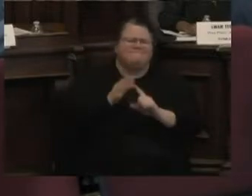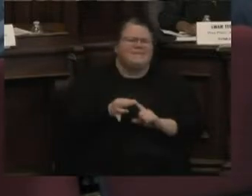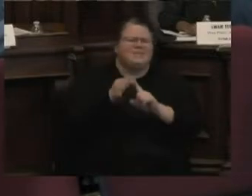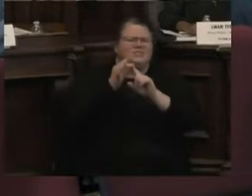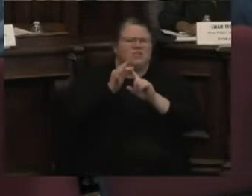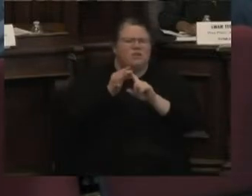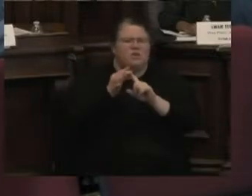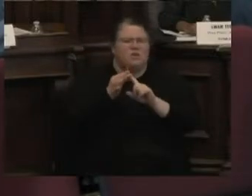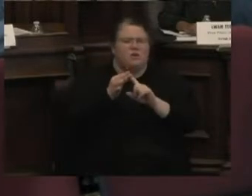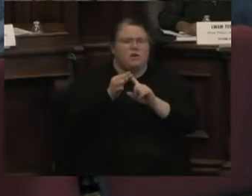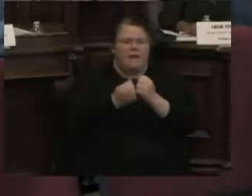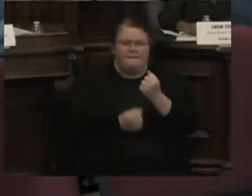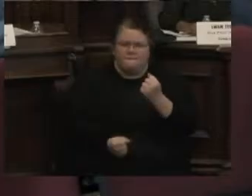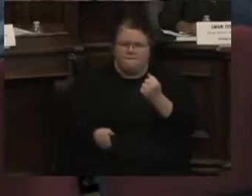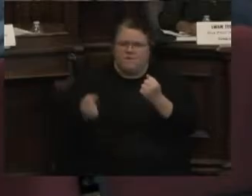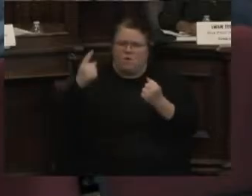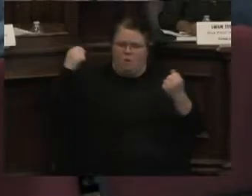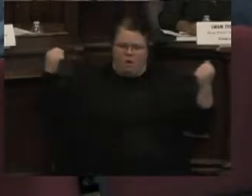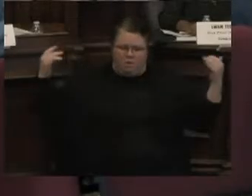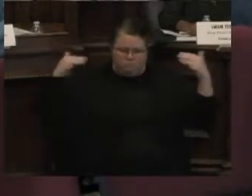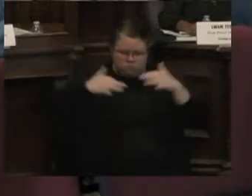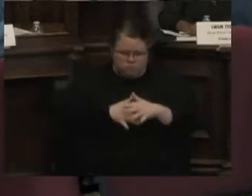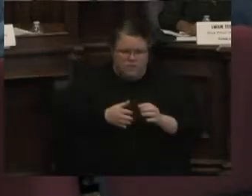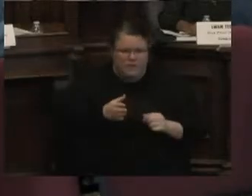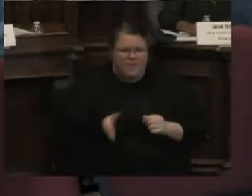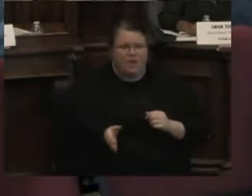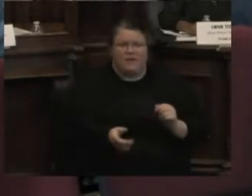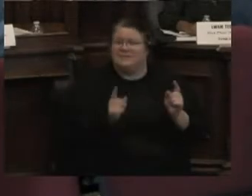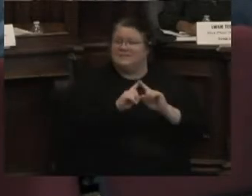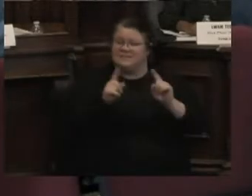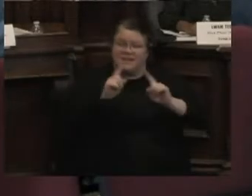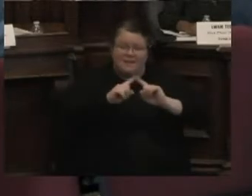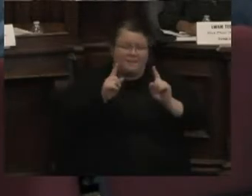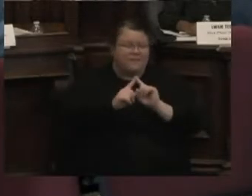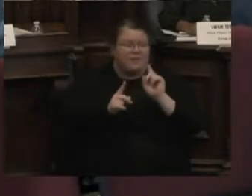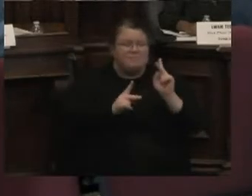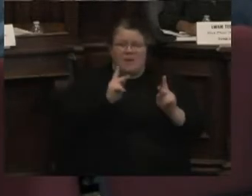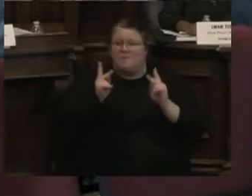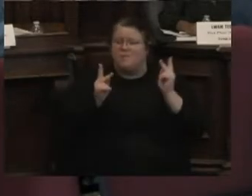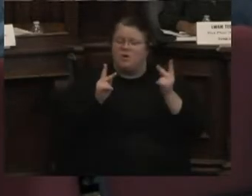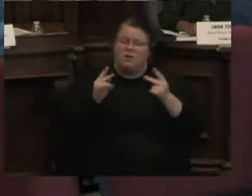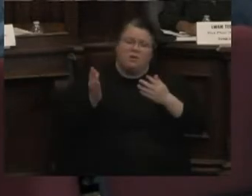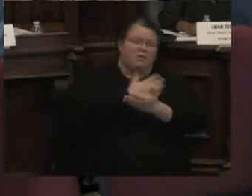Saturday. I love the community